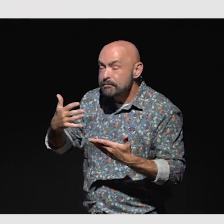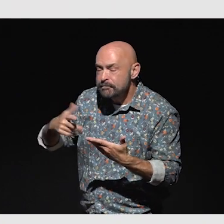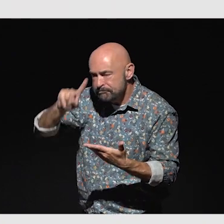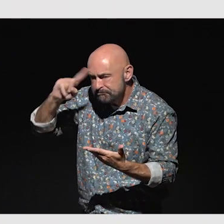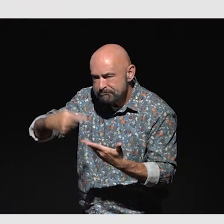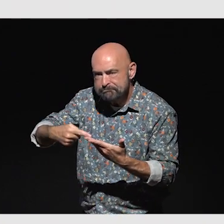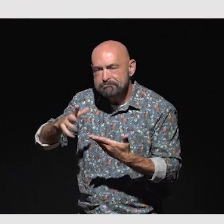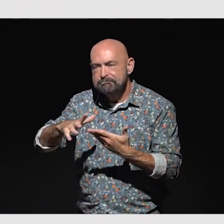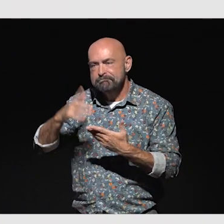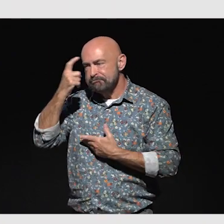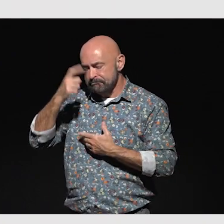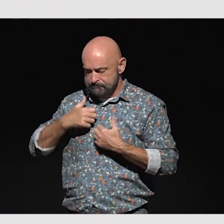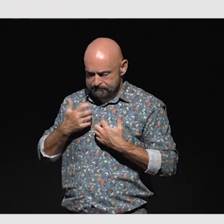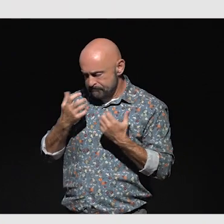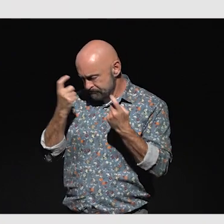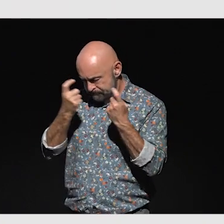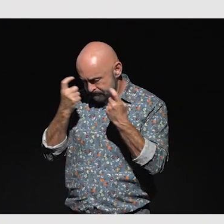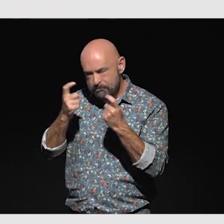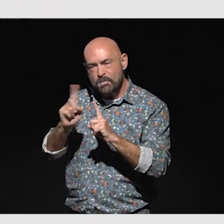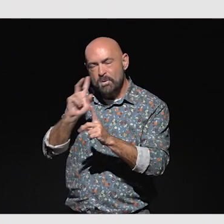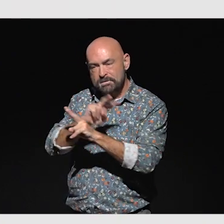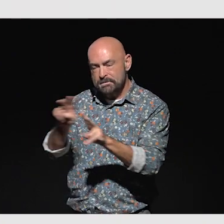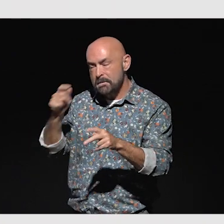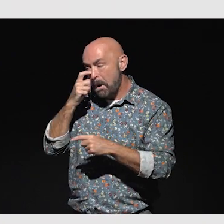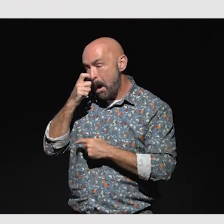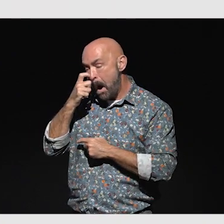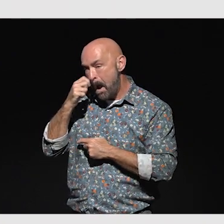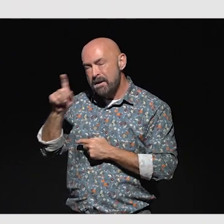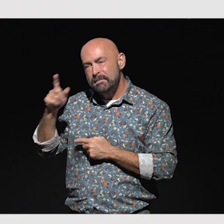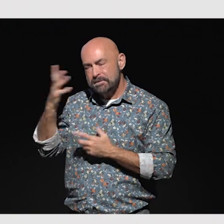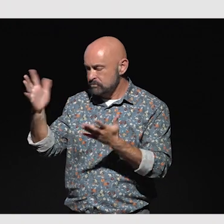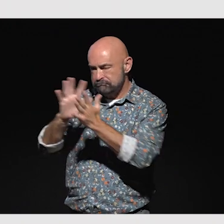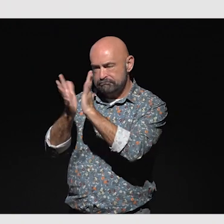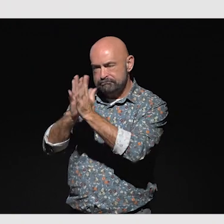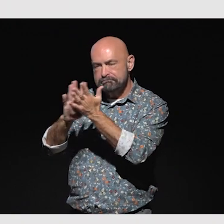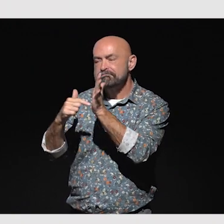about what it is she's seeing. It is a gesture connoting